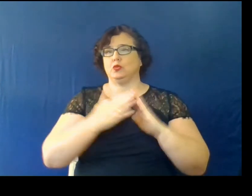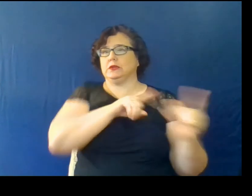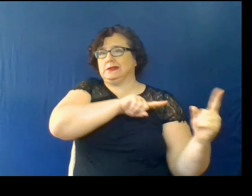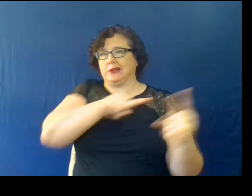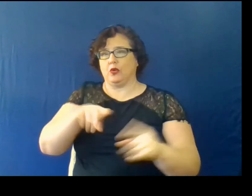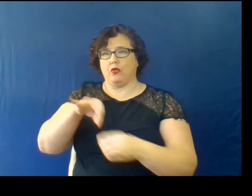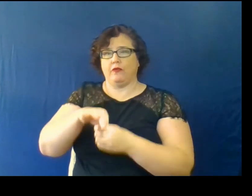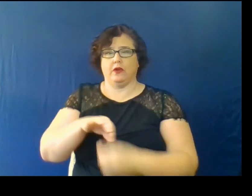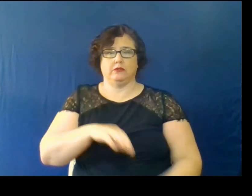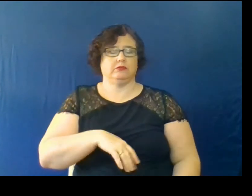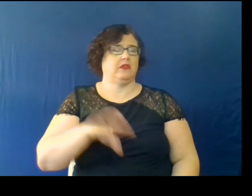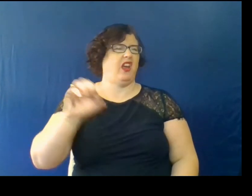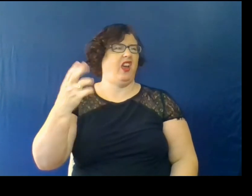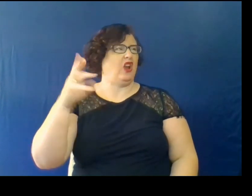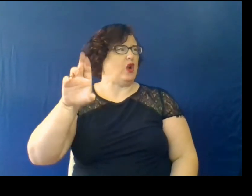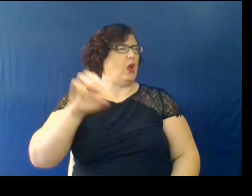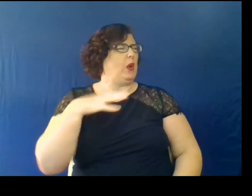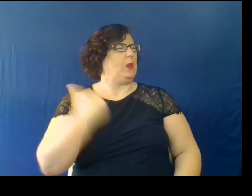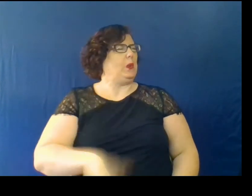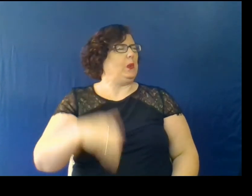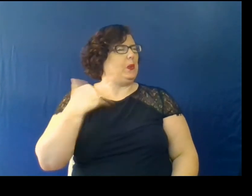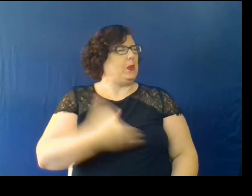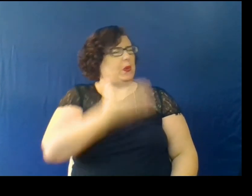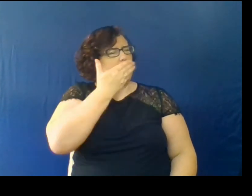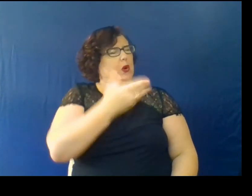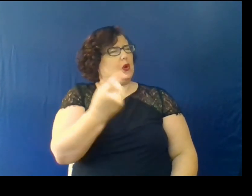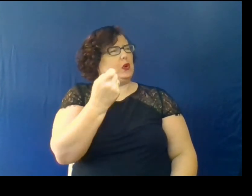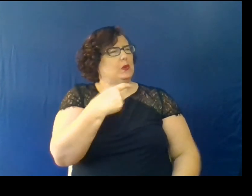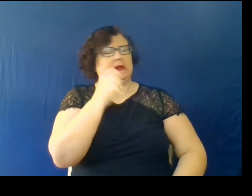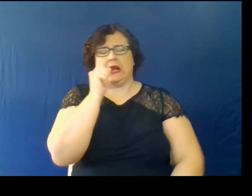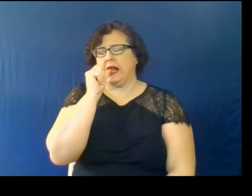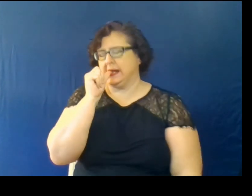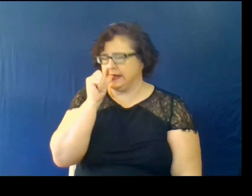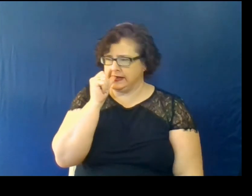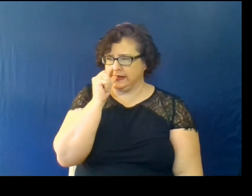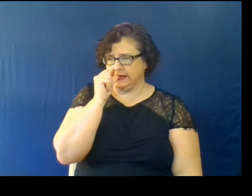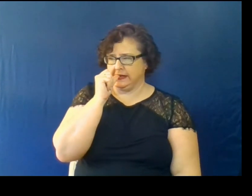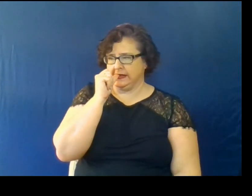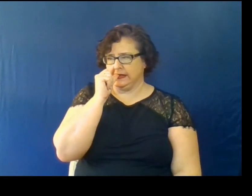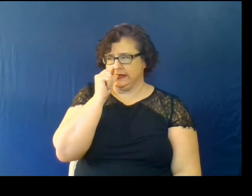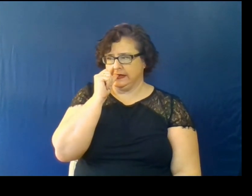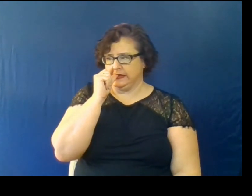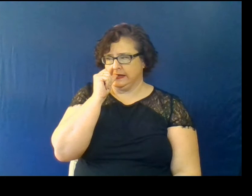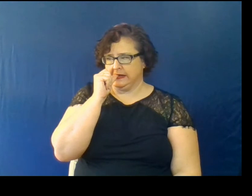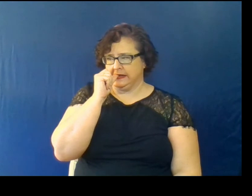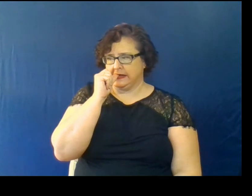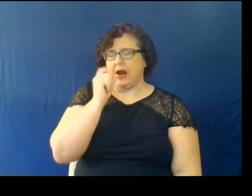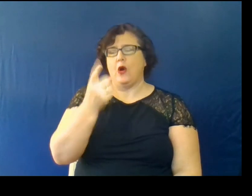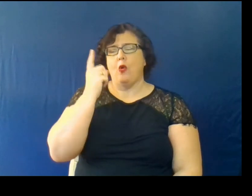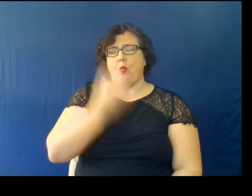That's a really good question. One thing that I have learned and really kind of